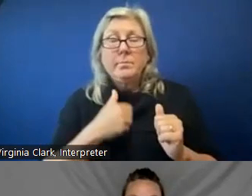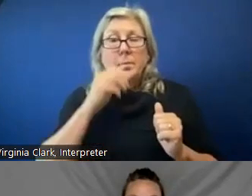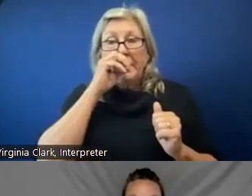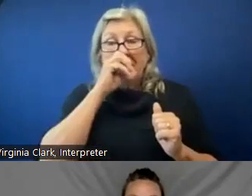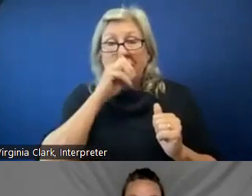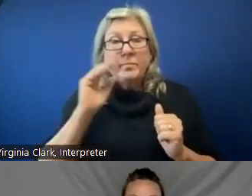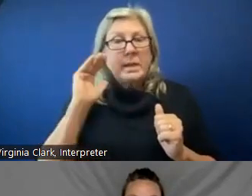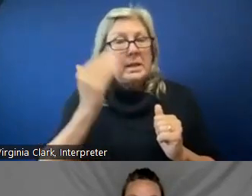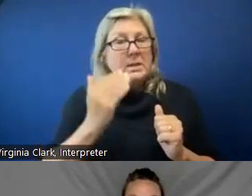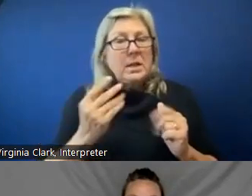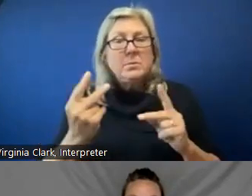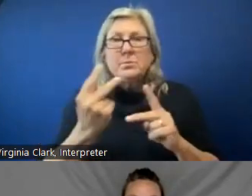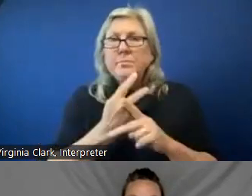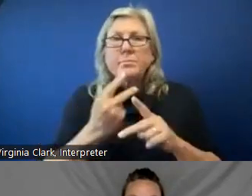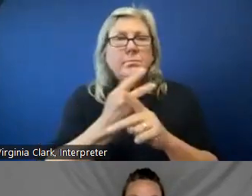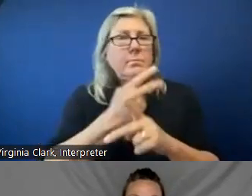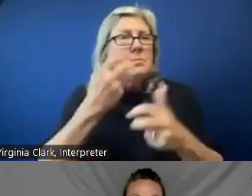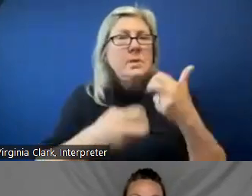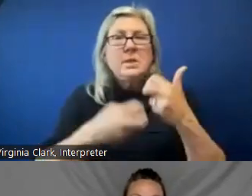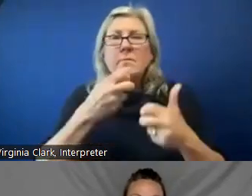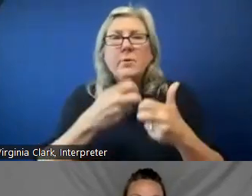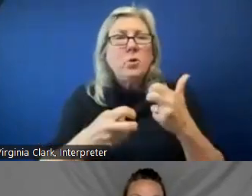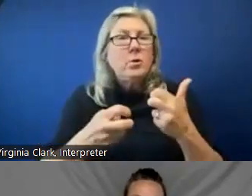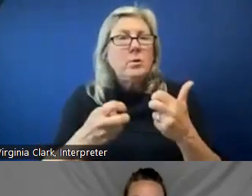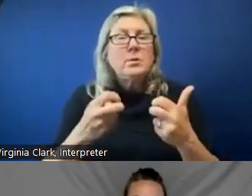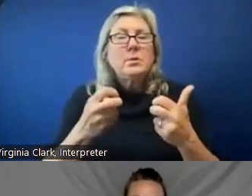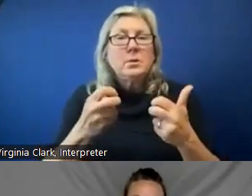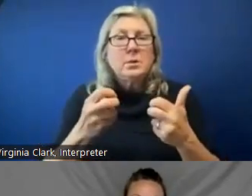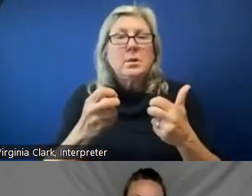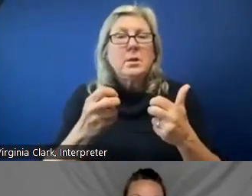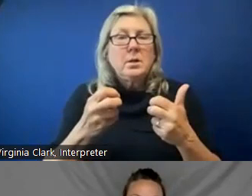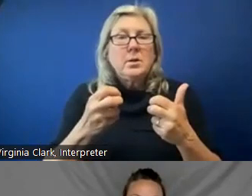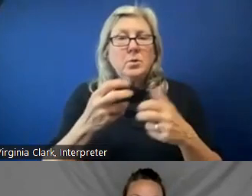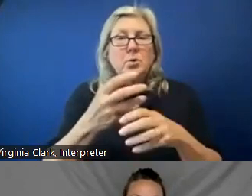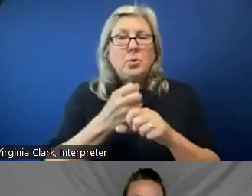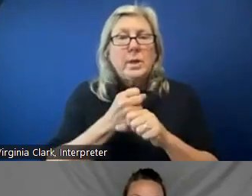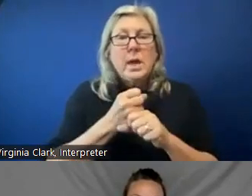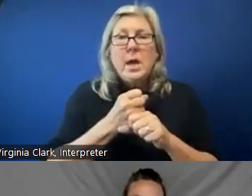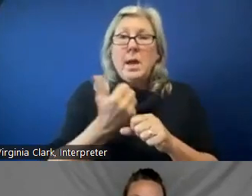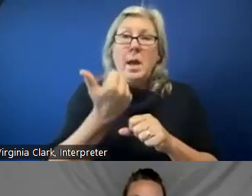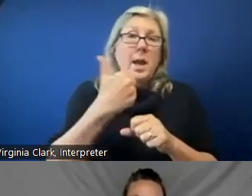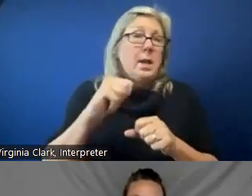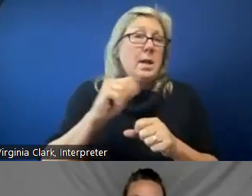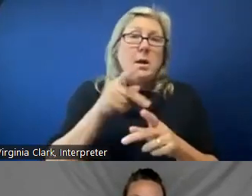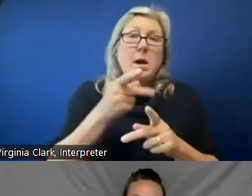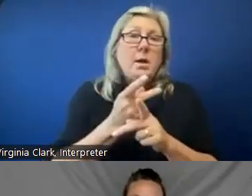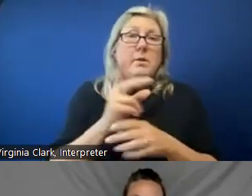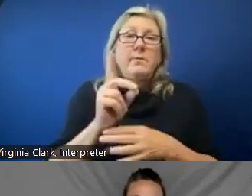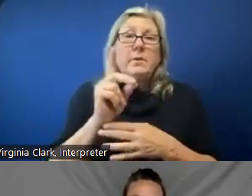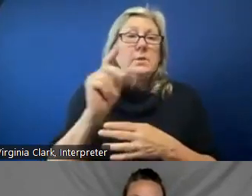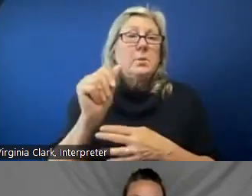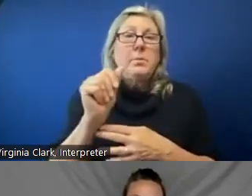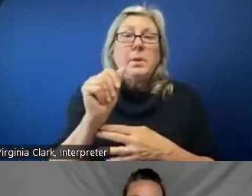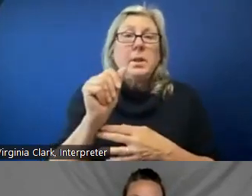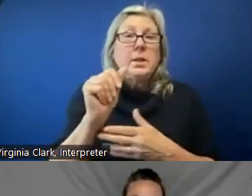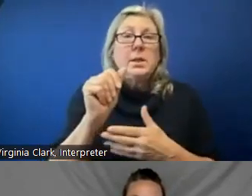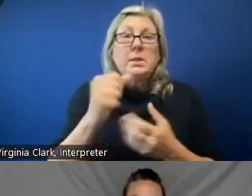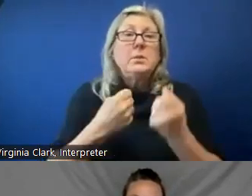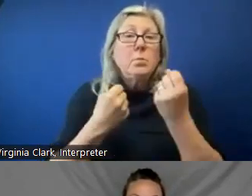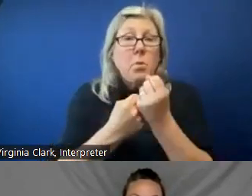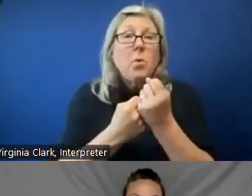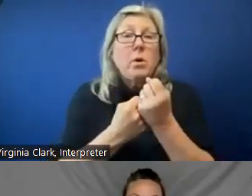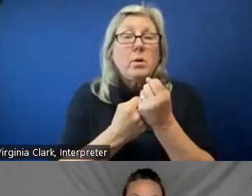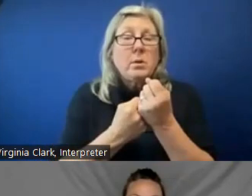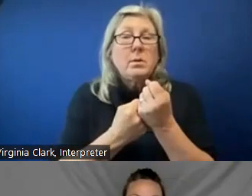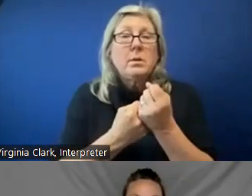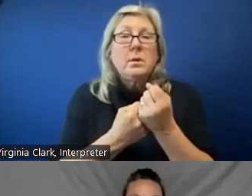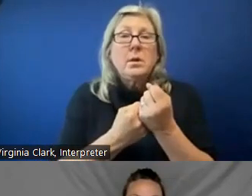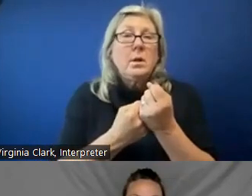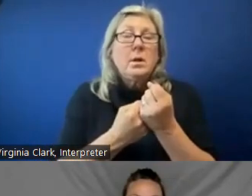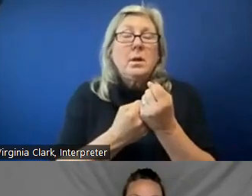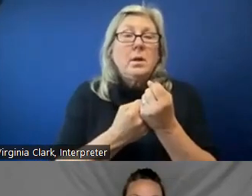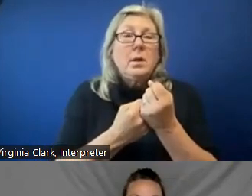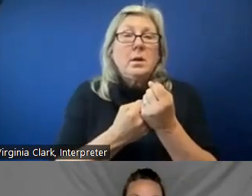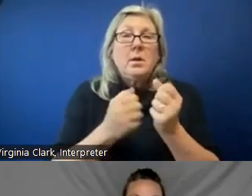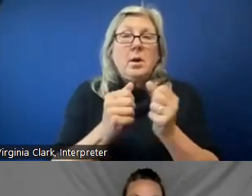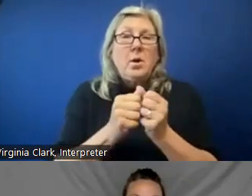more and more difficult to get any kind of disability support without it being very protracted